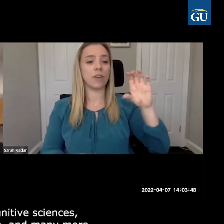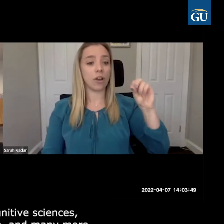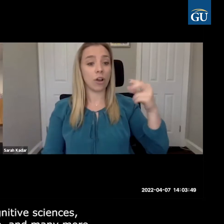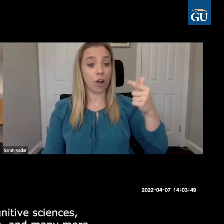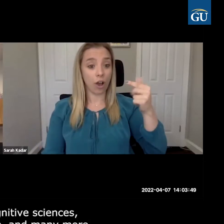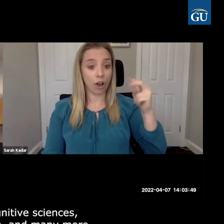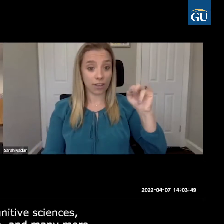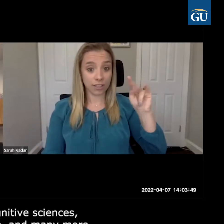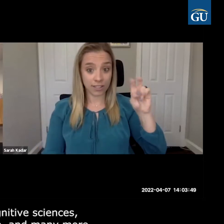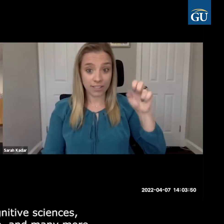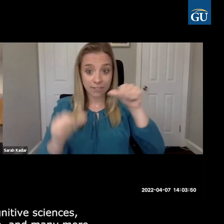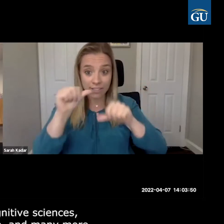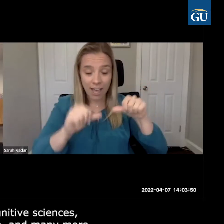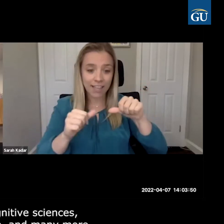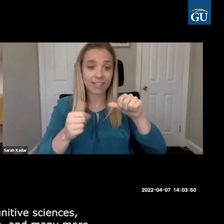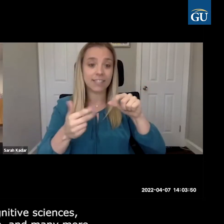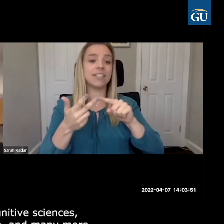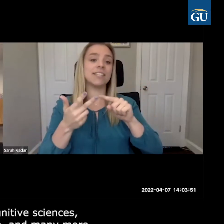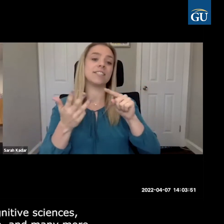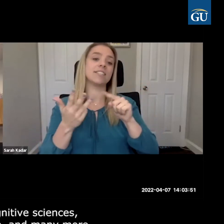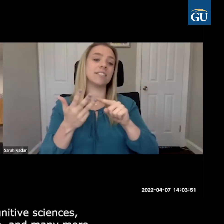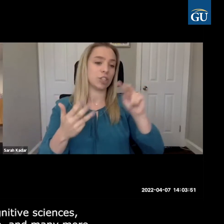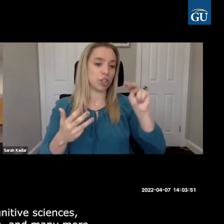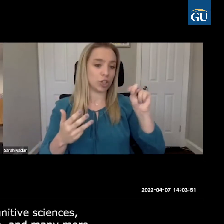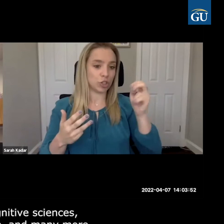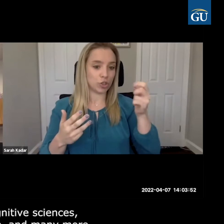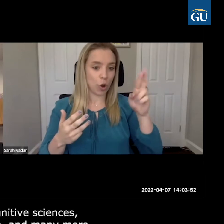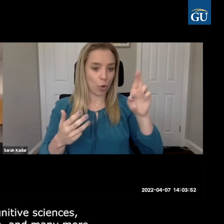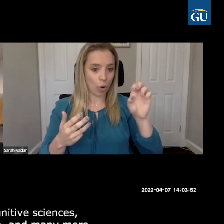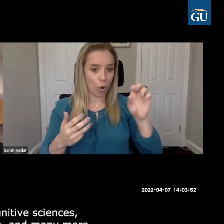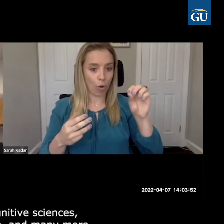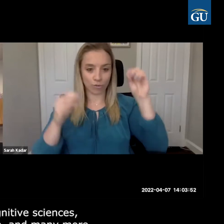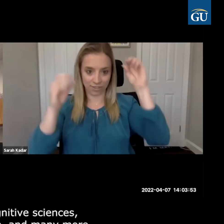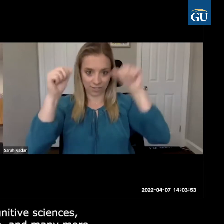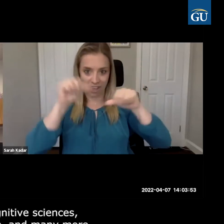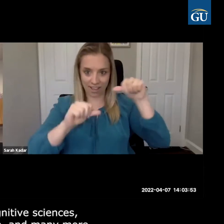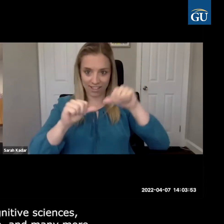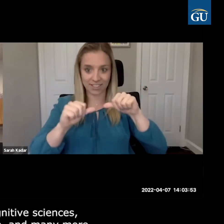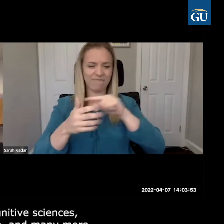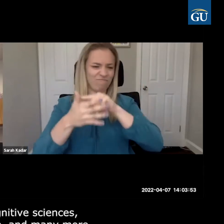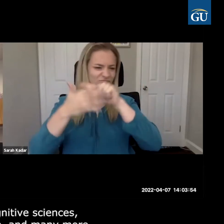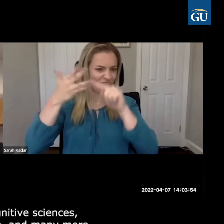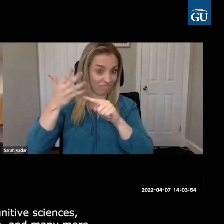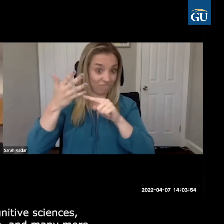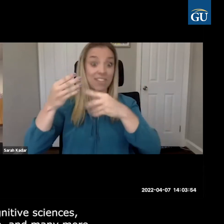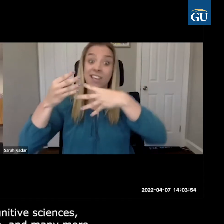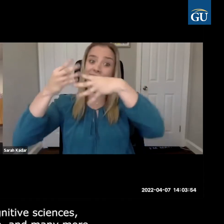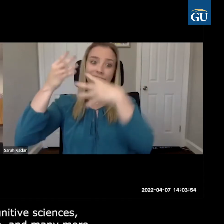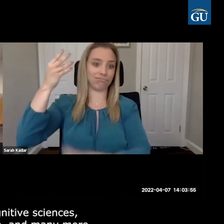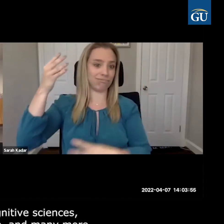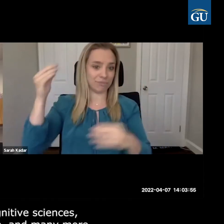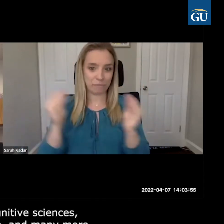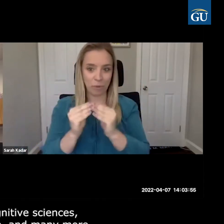education cognitive sciences and neuroscience